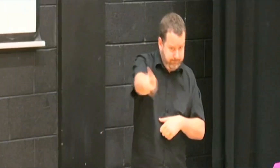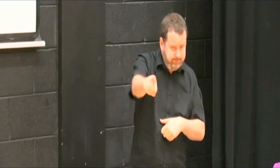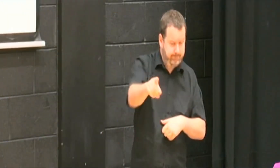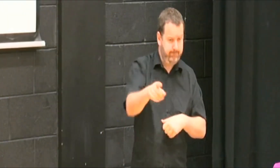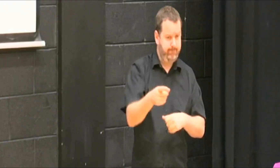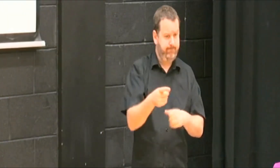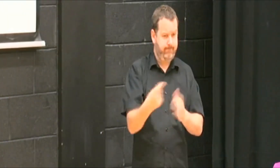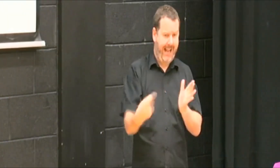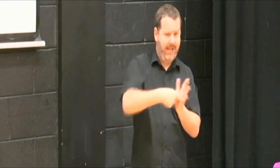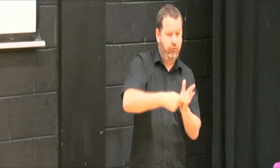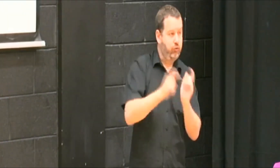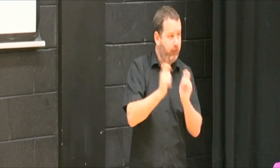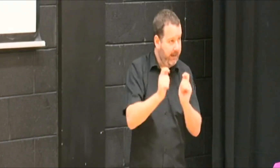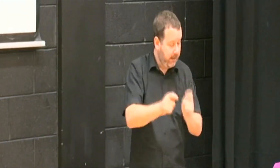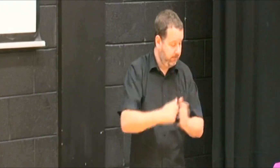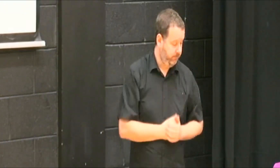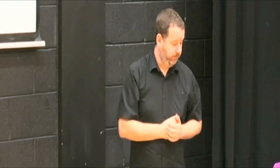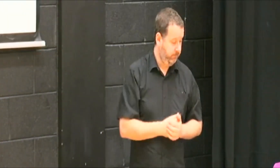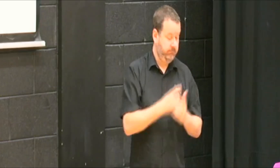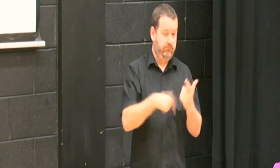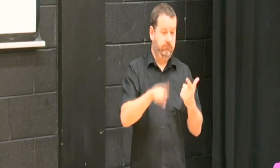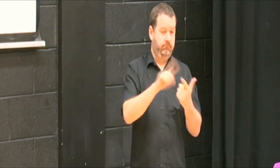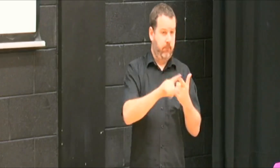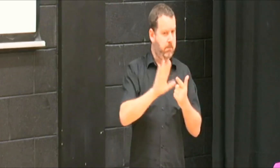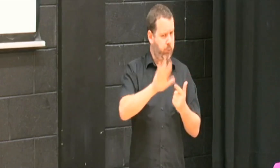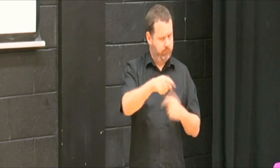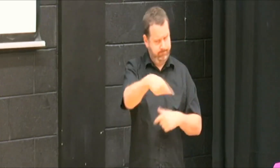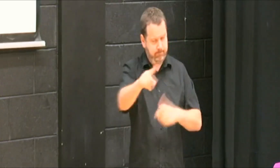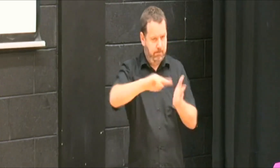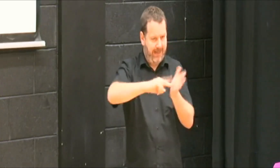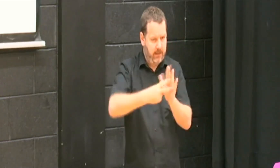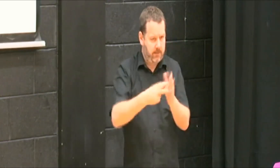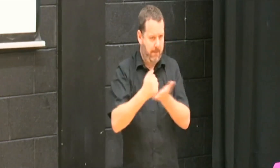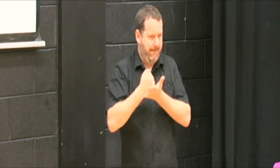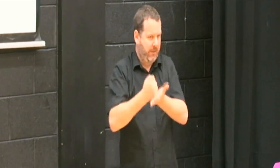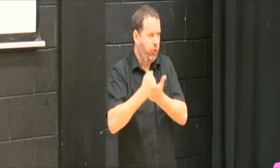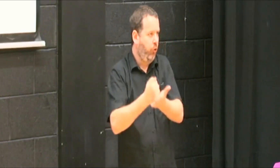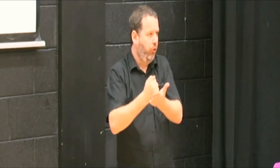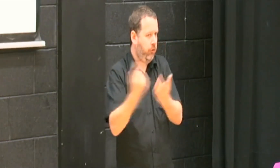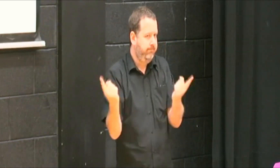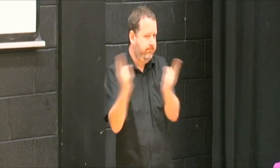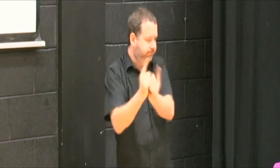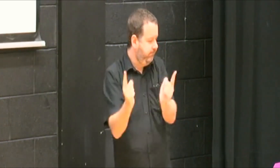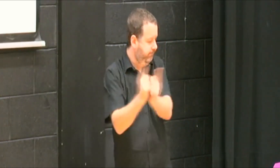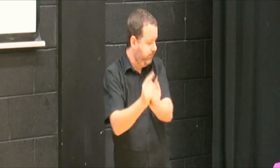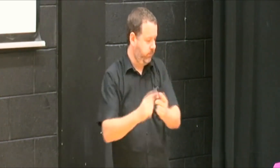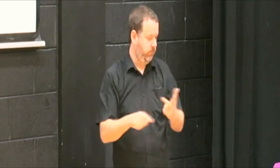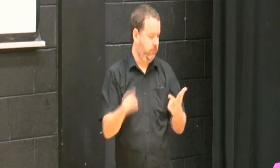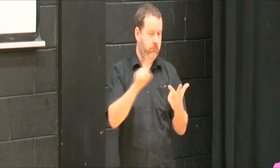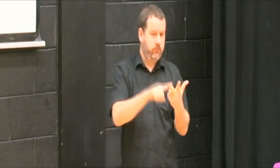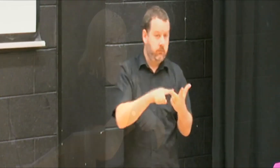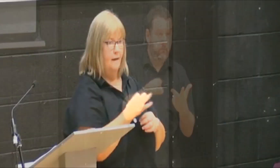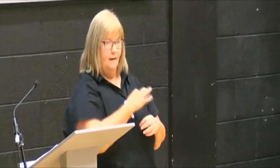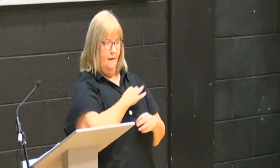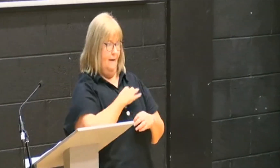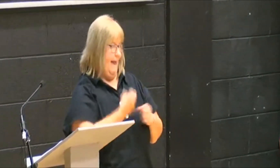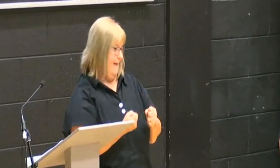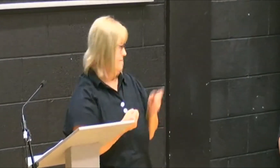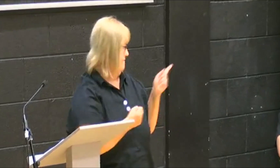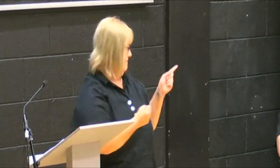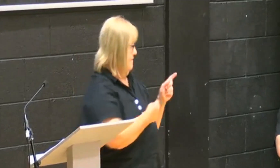entail the need to go for additional training, it could be the need for mentorship or supervision...